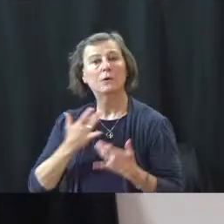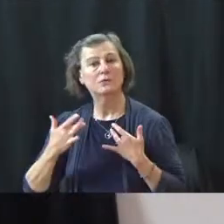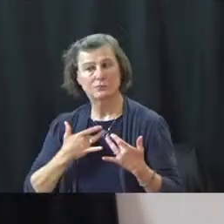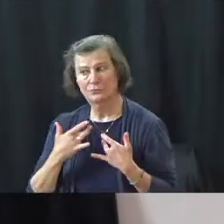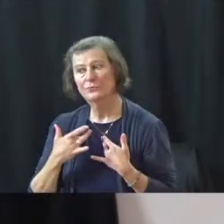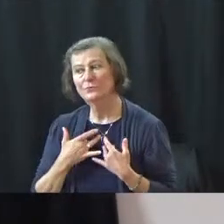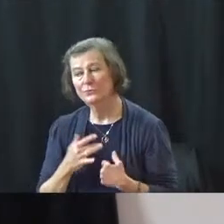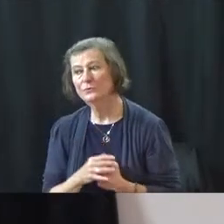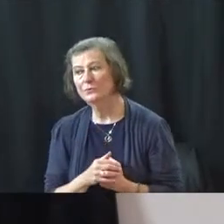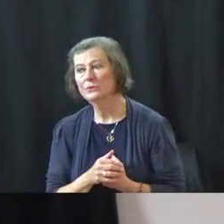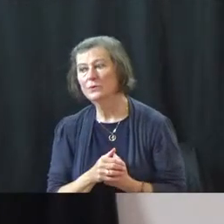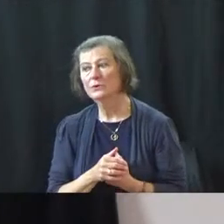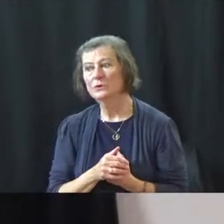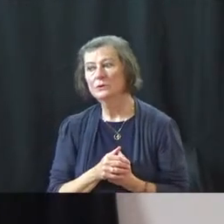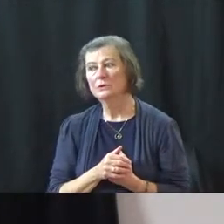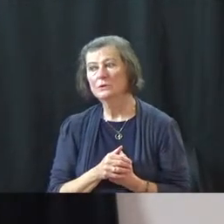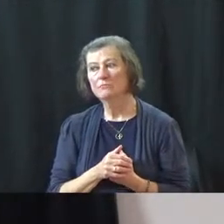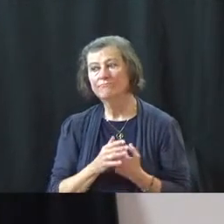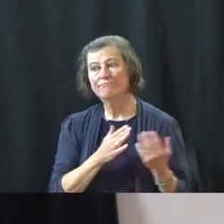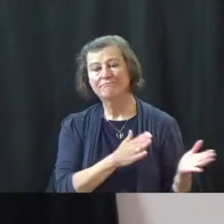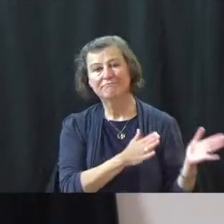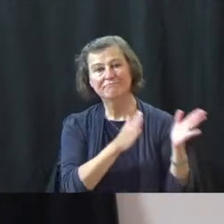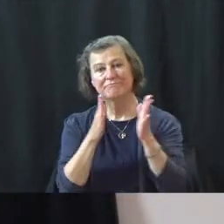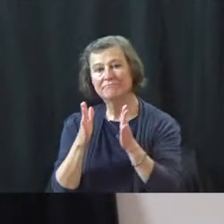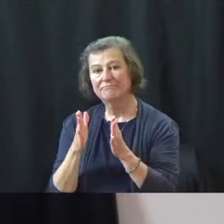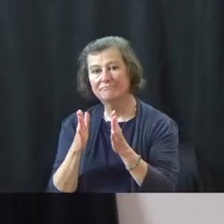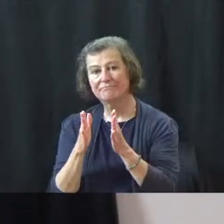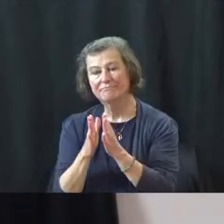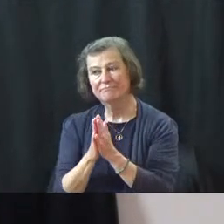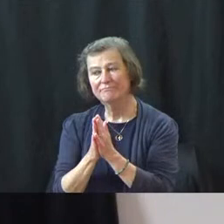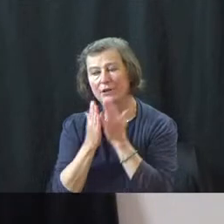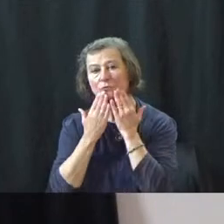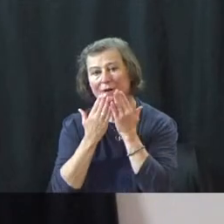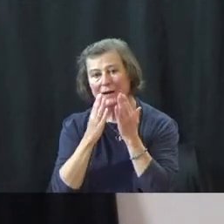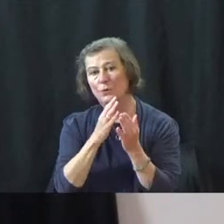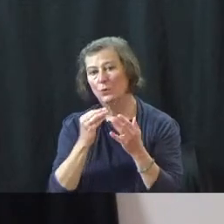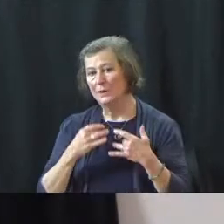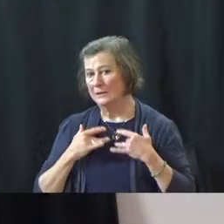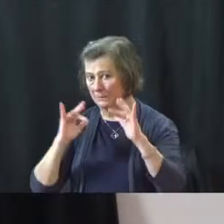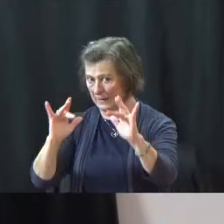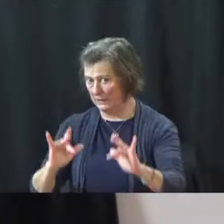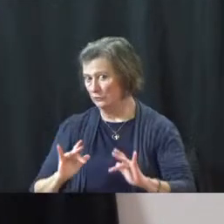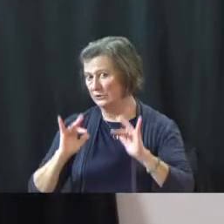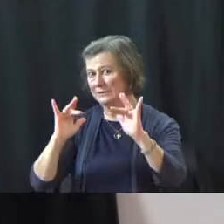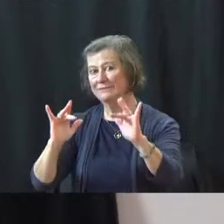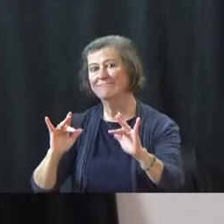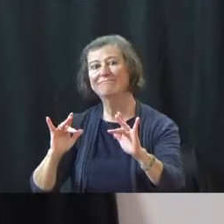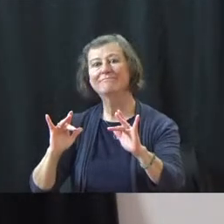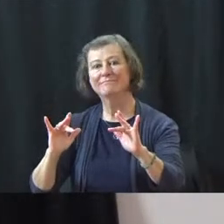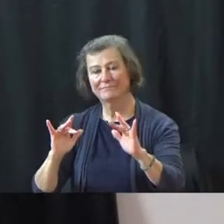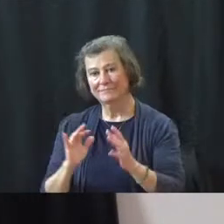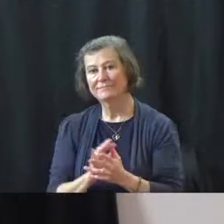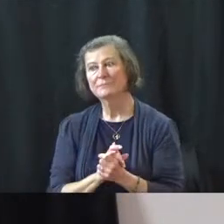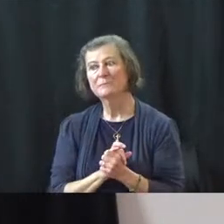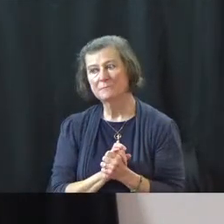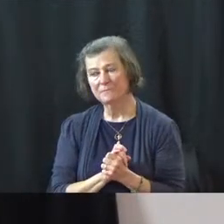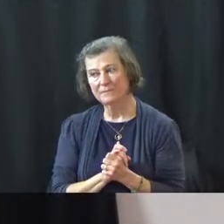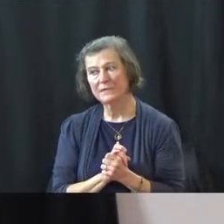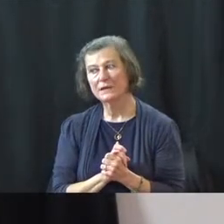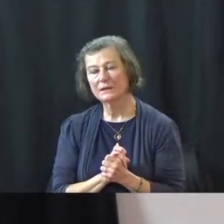Gratitude and compassion.